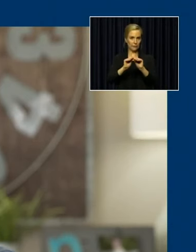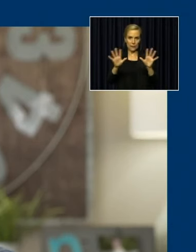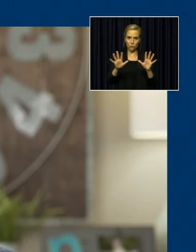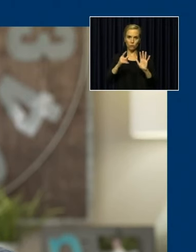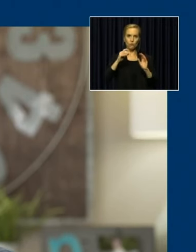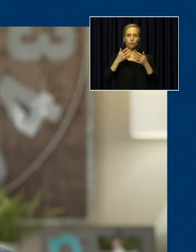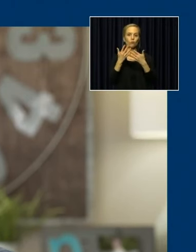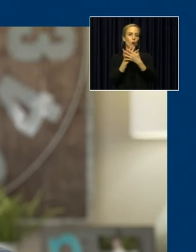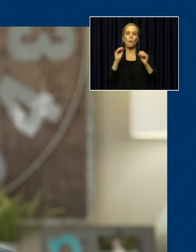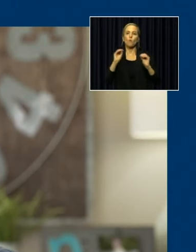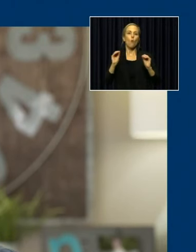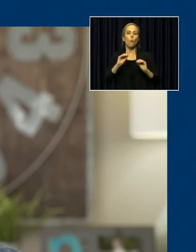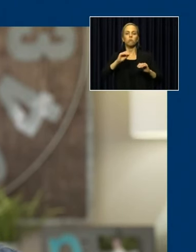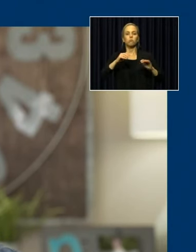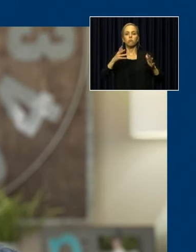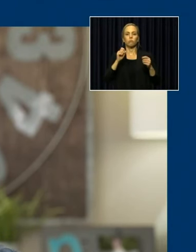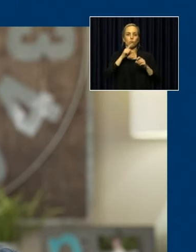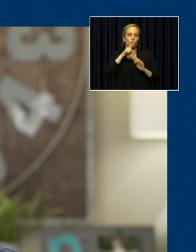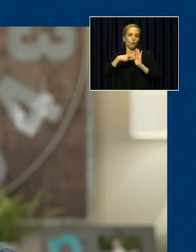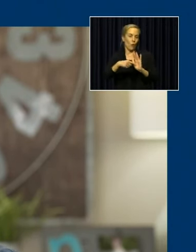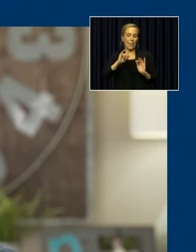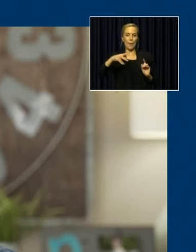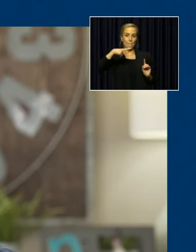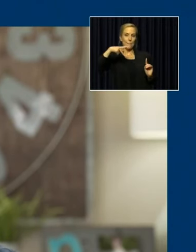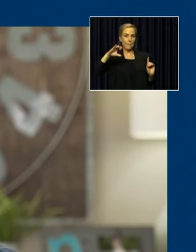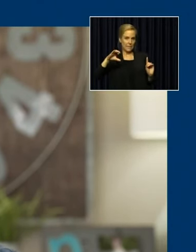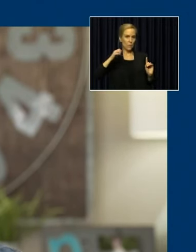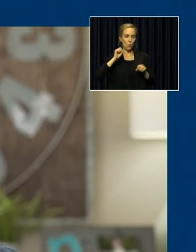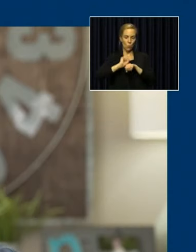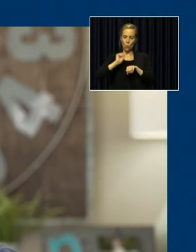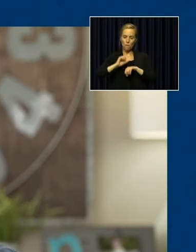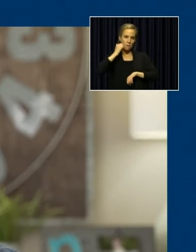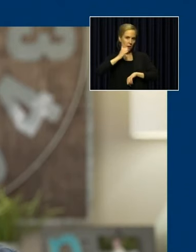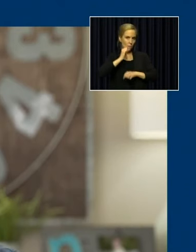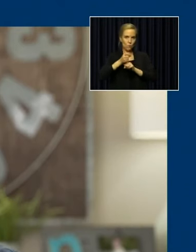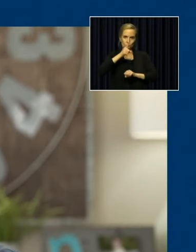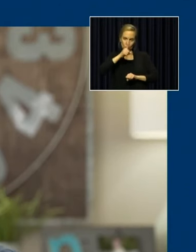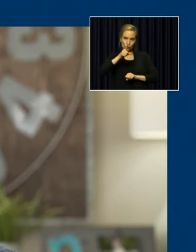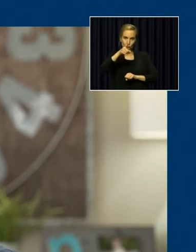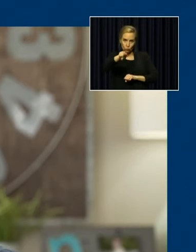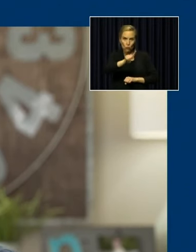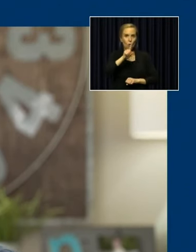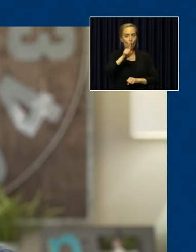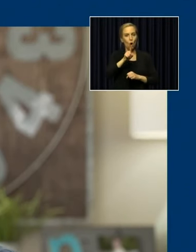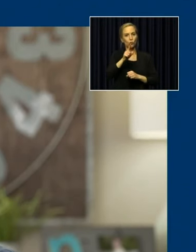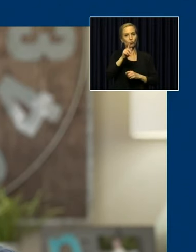AND CERTAINLY THIS MONTH ARE. AND WE HAVE SHOWN YOU SOME PROJECTIONS AND WE'LL CONTINUE